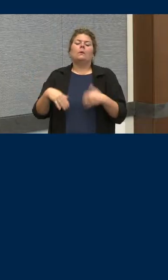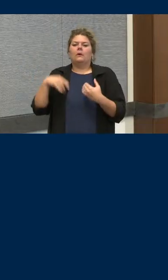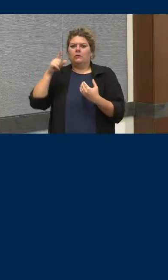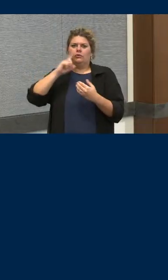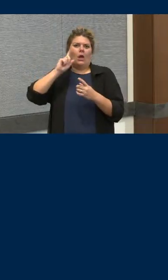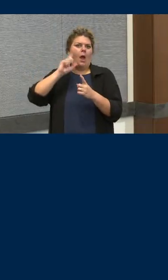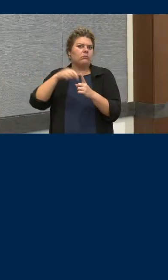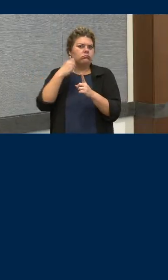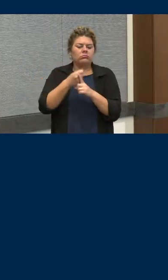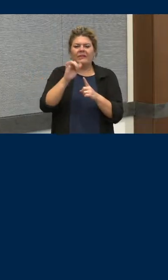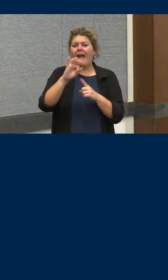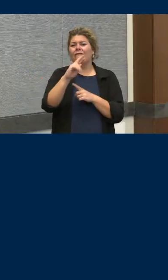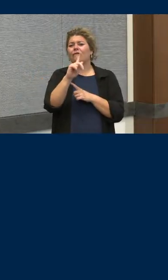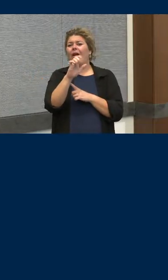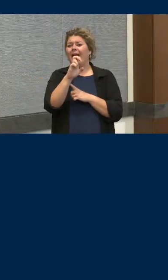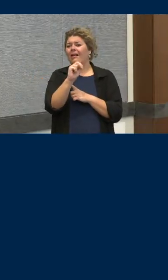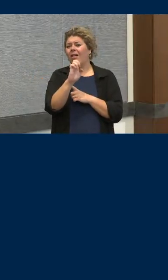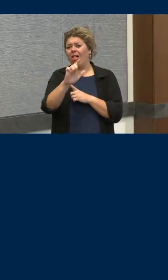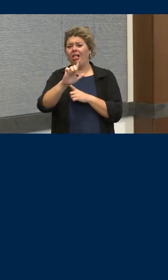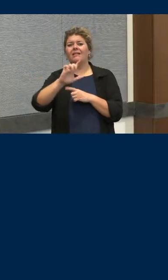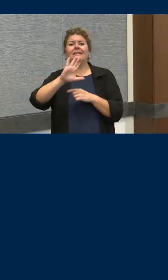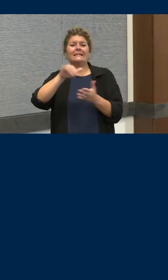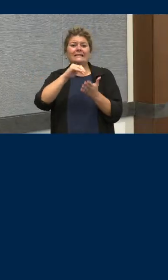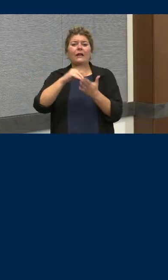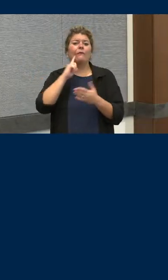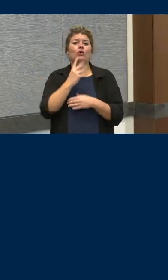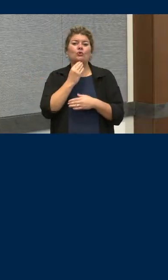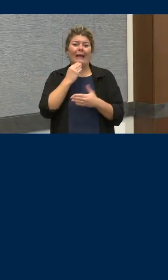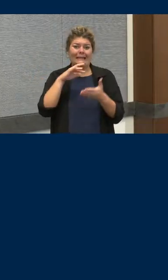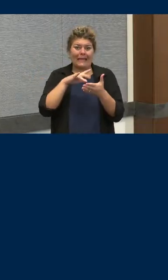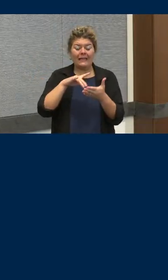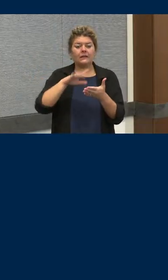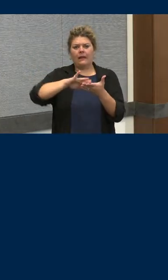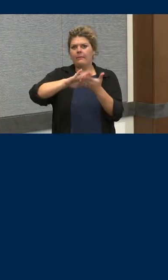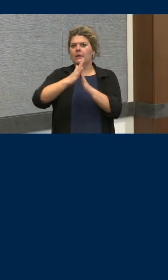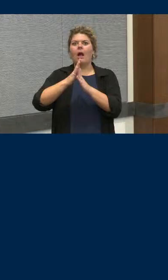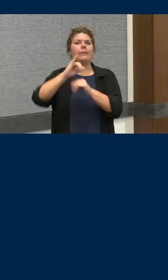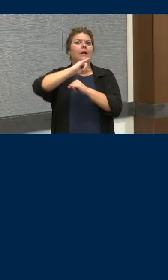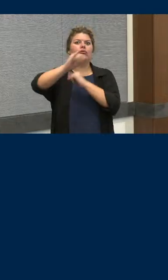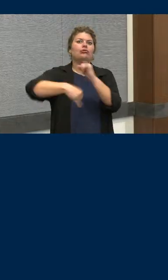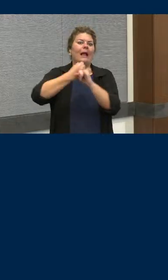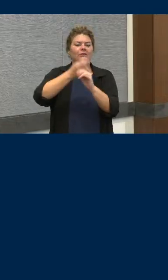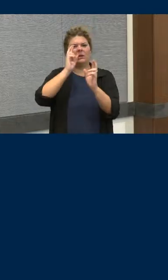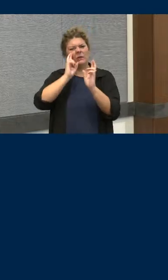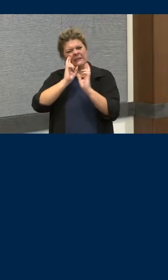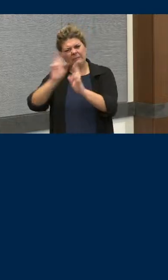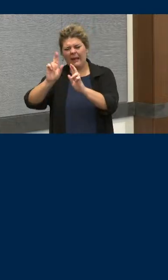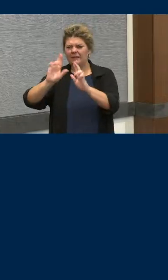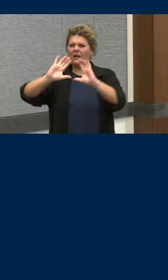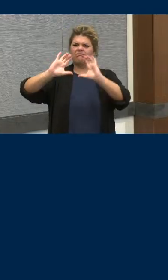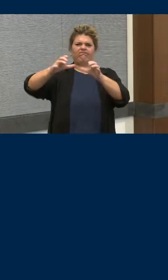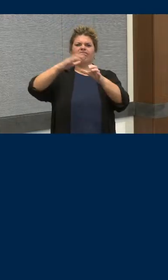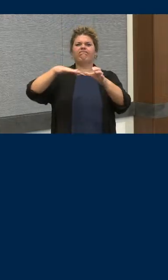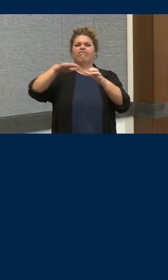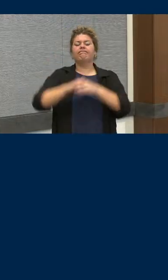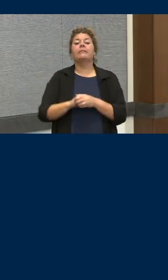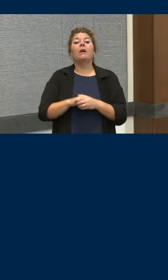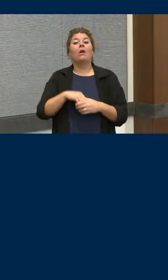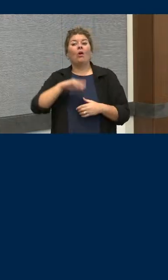for Judaic Studies into an internationally respected entity. Her scholarship has